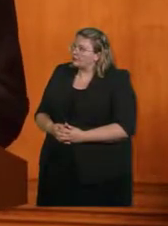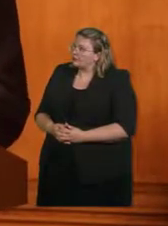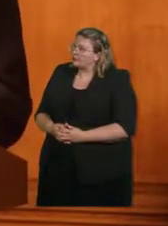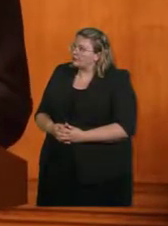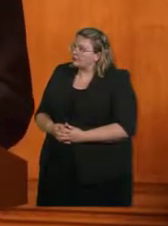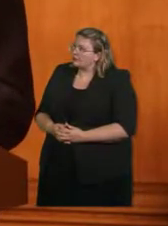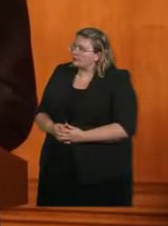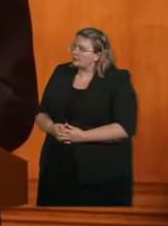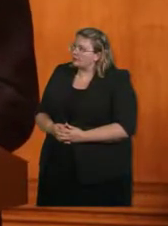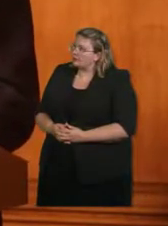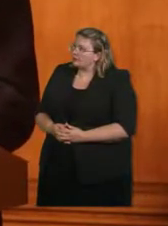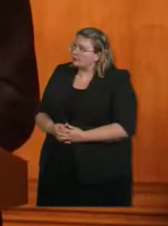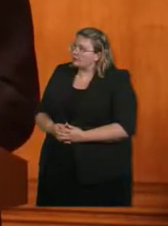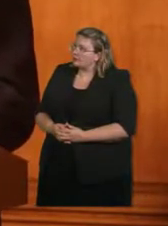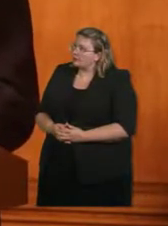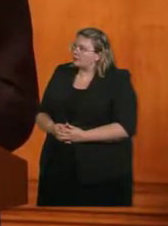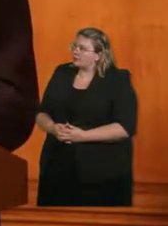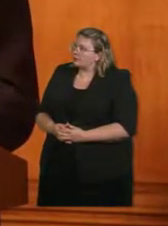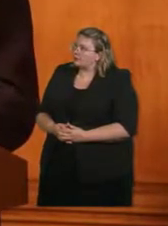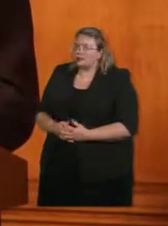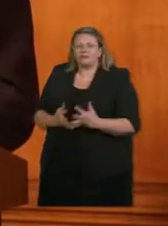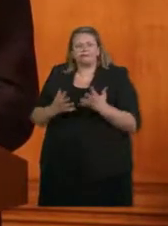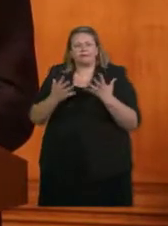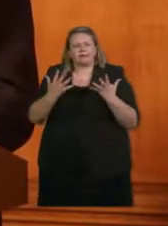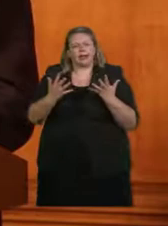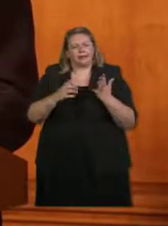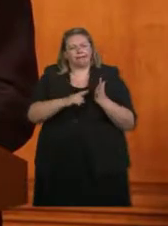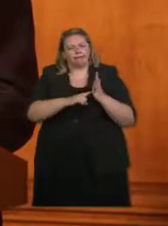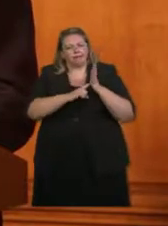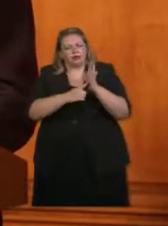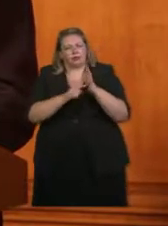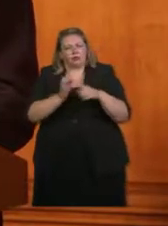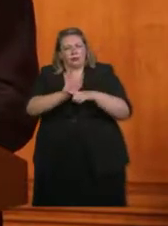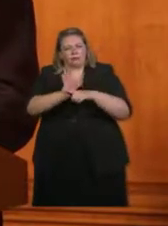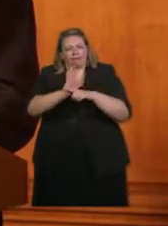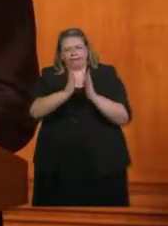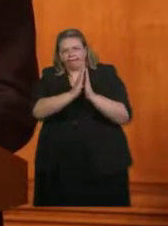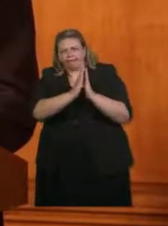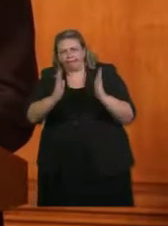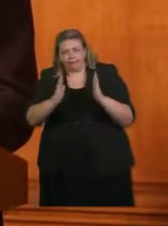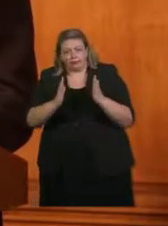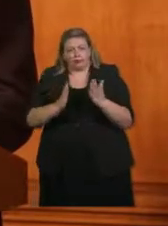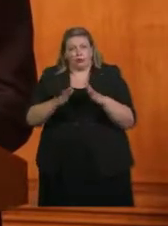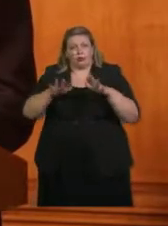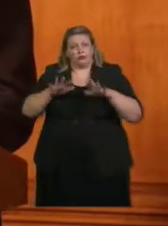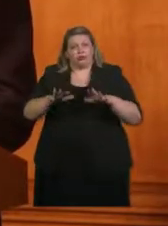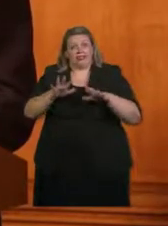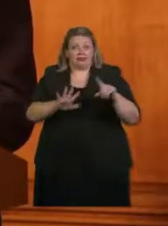how the spread occured through the UK over the period in which we have had coronavirus